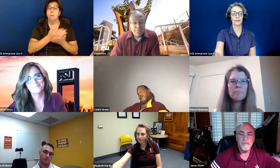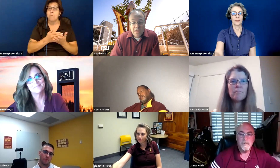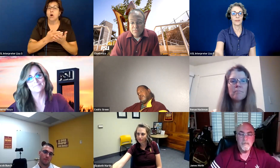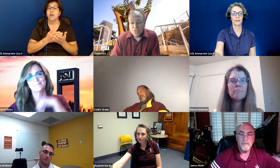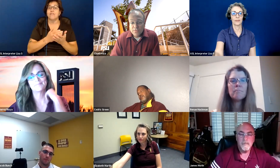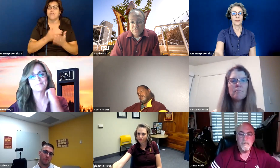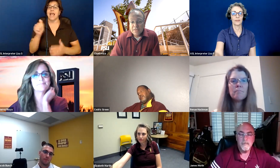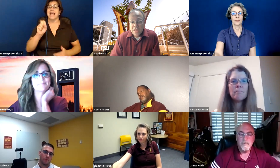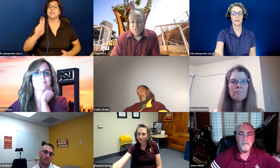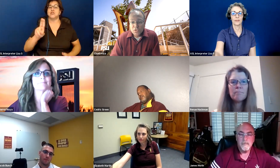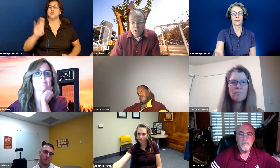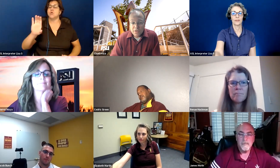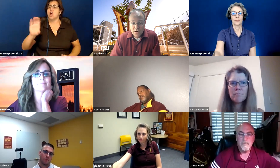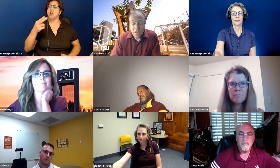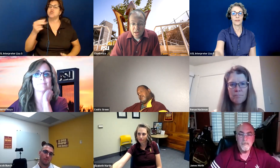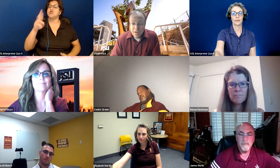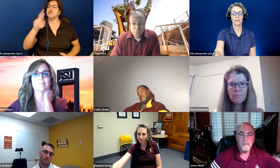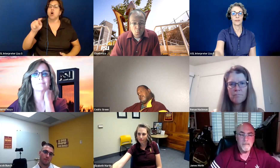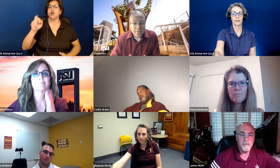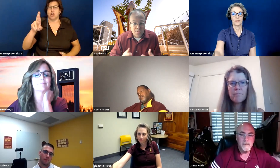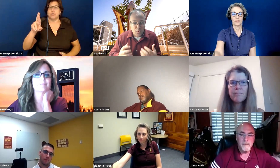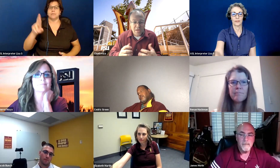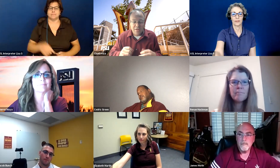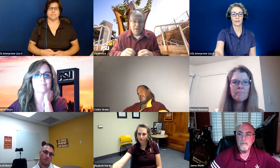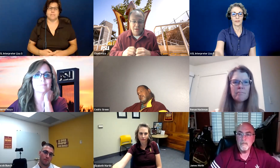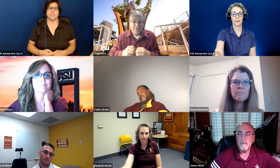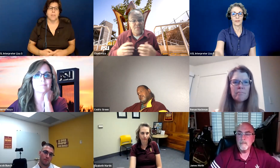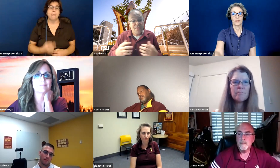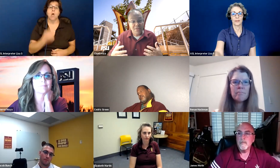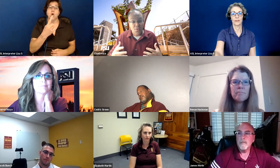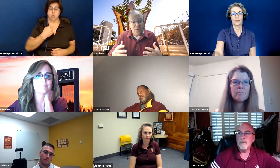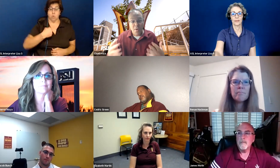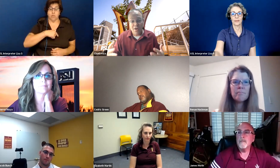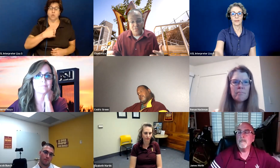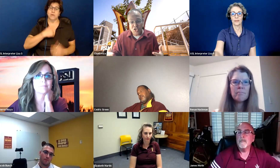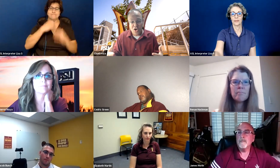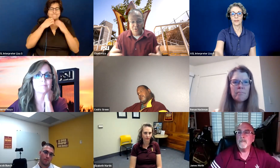Many of you have seen the ASU charter, the one that we have an affinity for the part of the charter